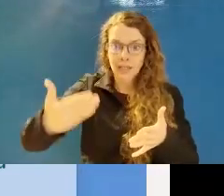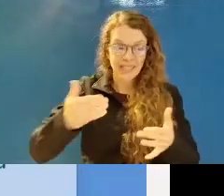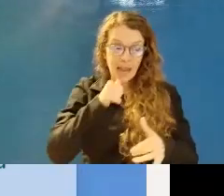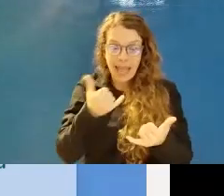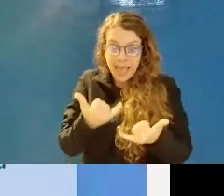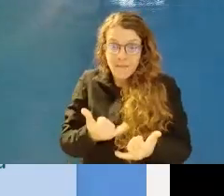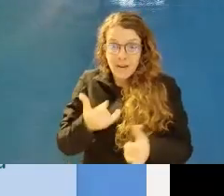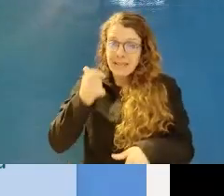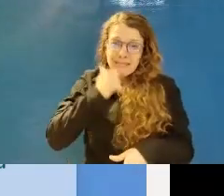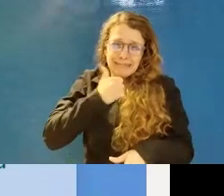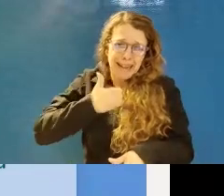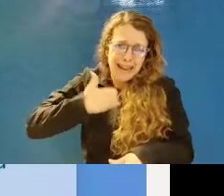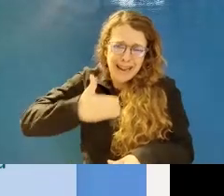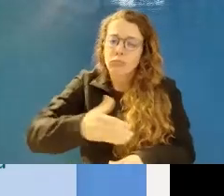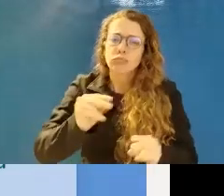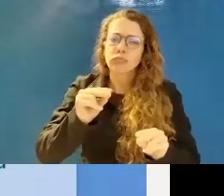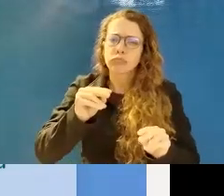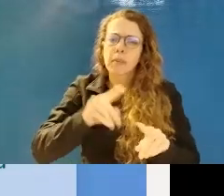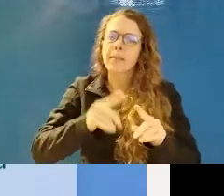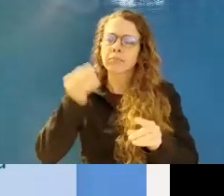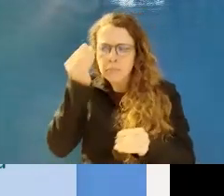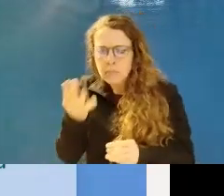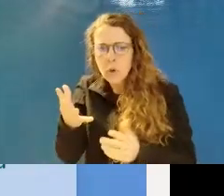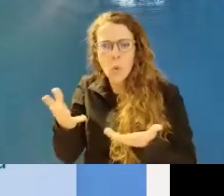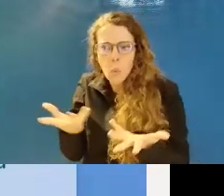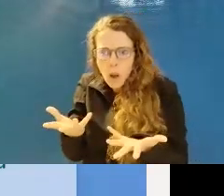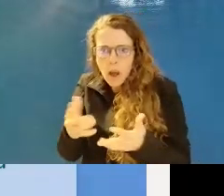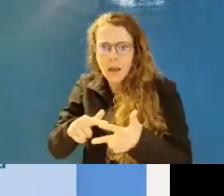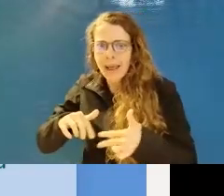So, for example, yes two... yeah. So